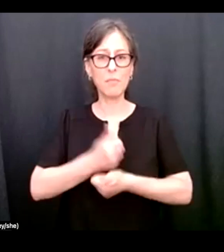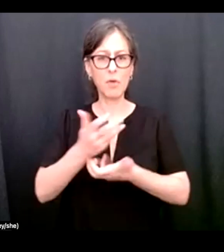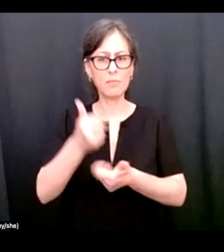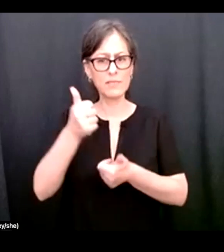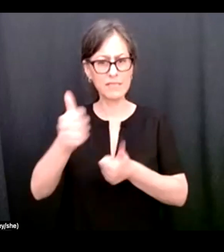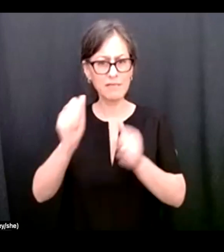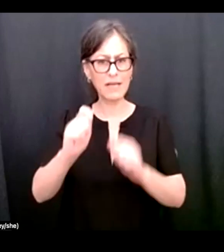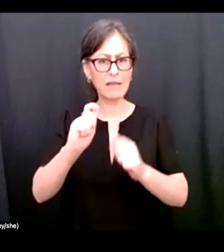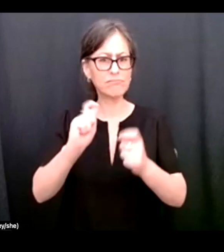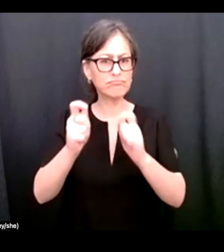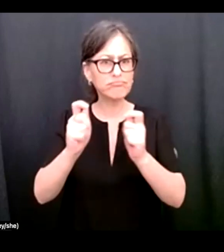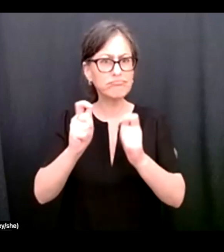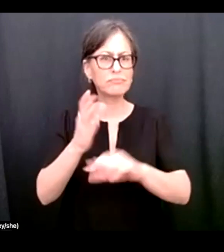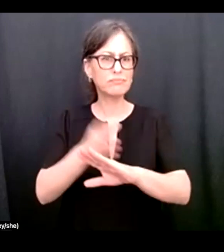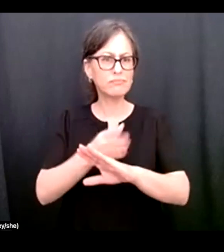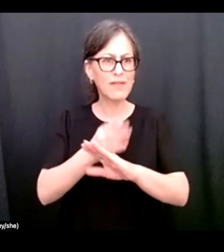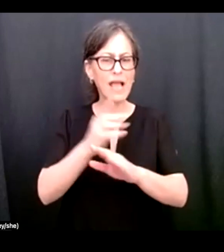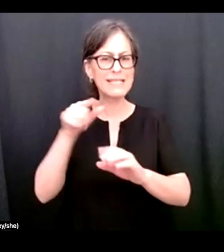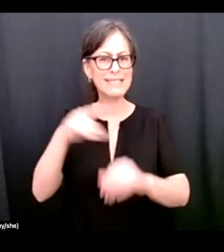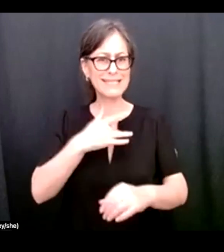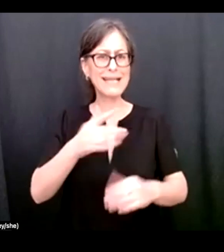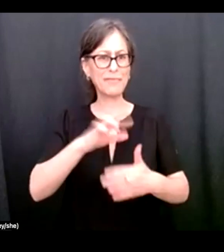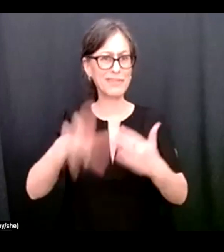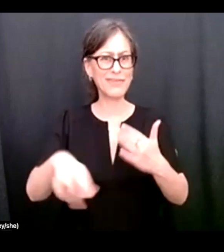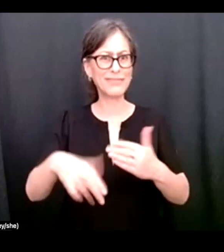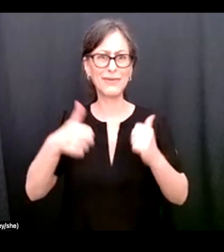and but usually this turns out pretty good. Like people come out of it with